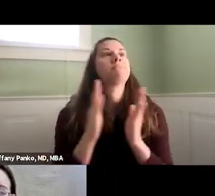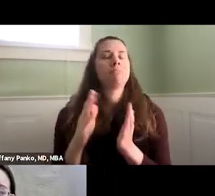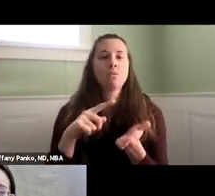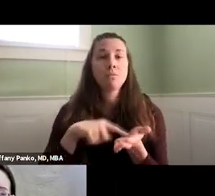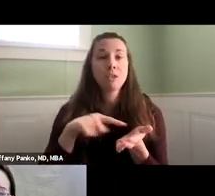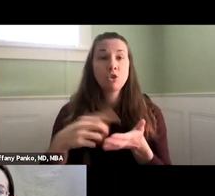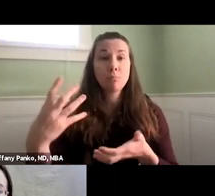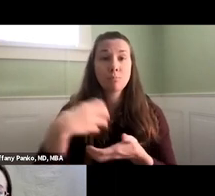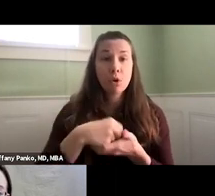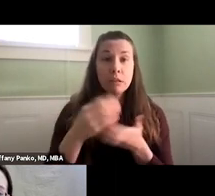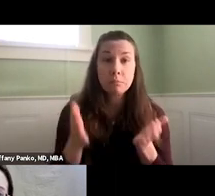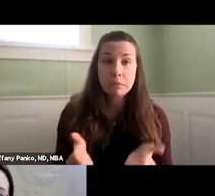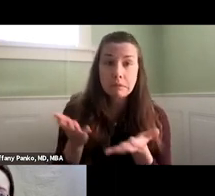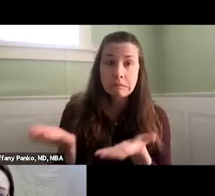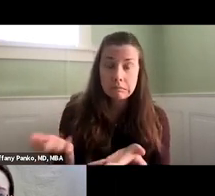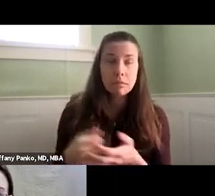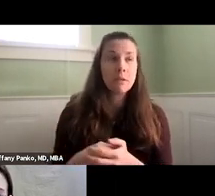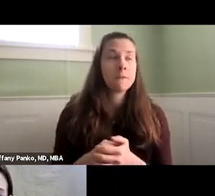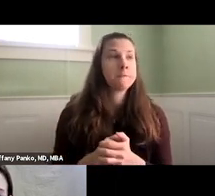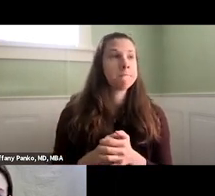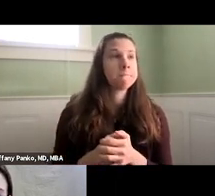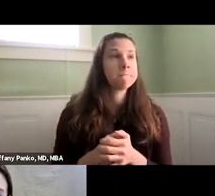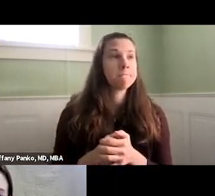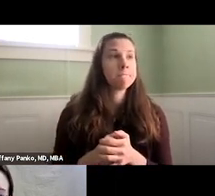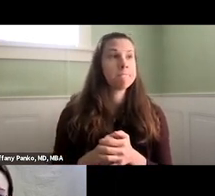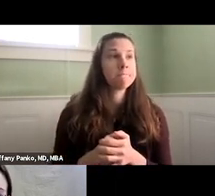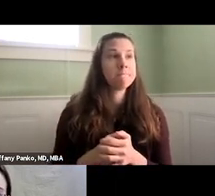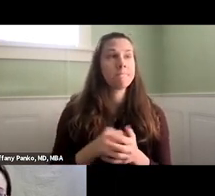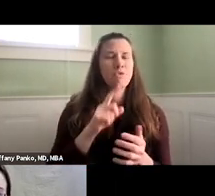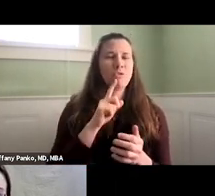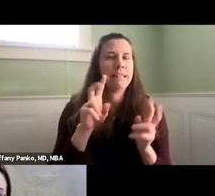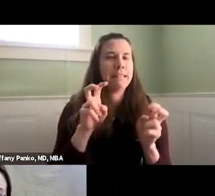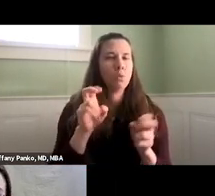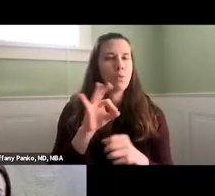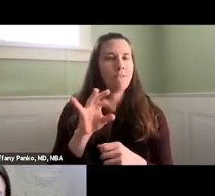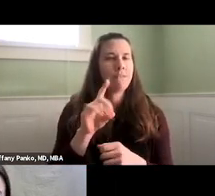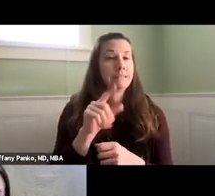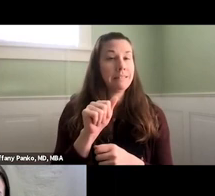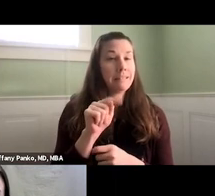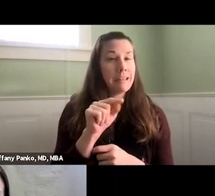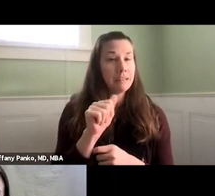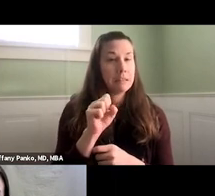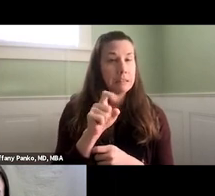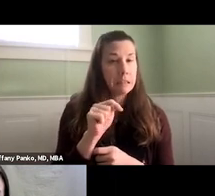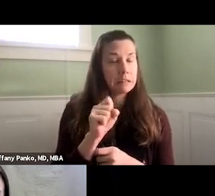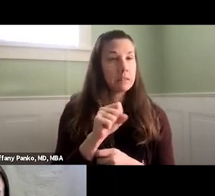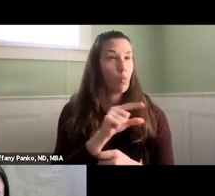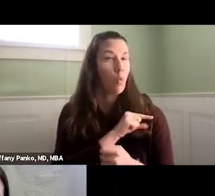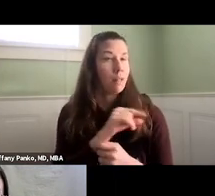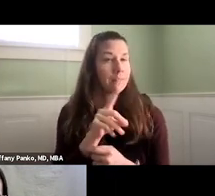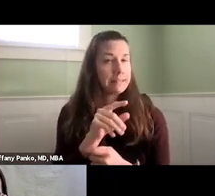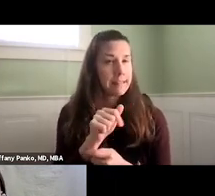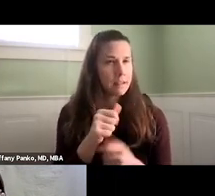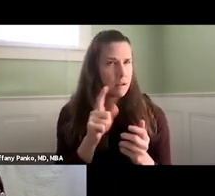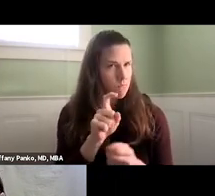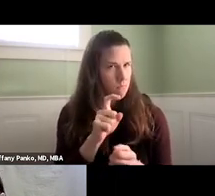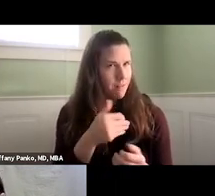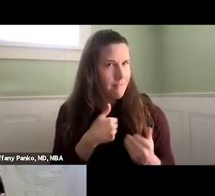data neutrally, but that is a powerful tool that we can use. There is also an issue of